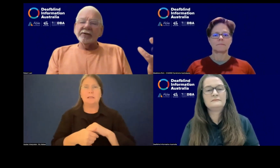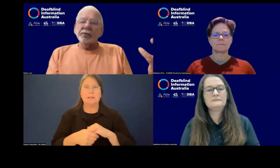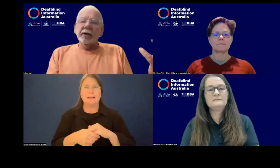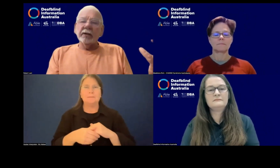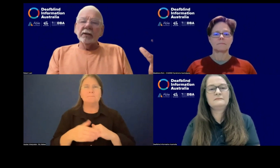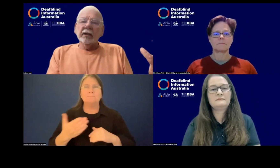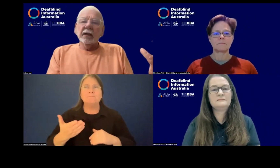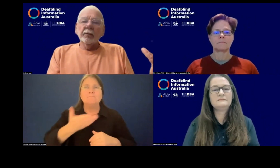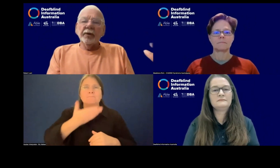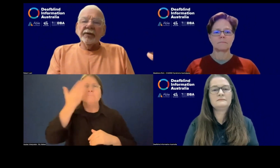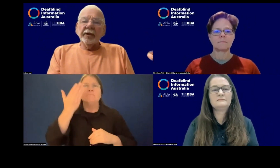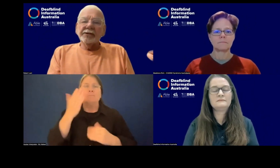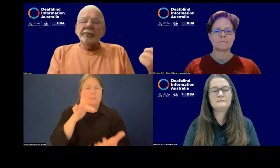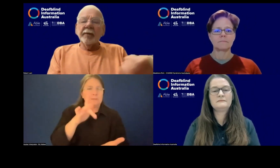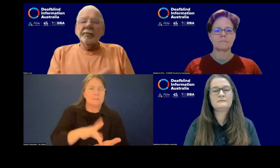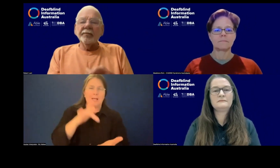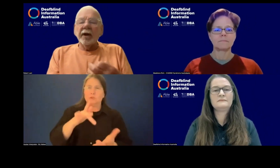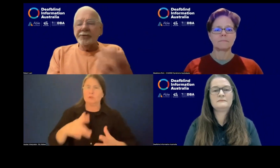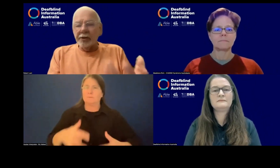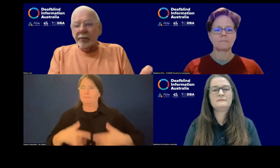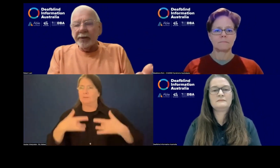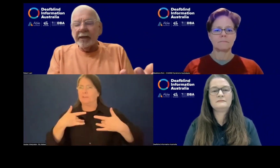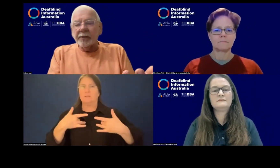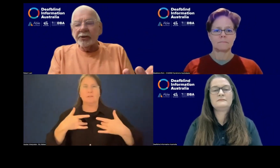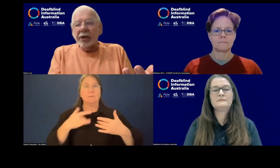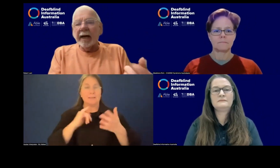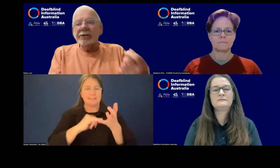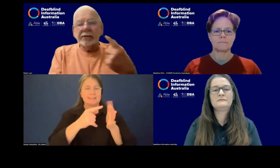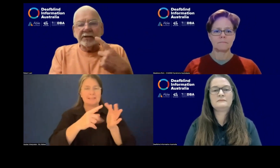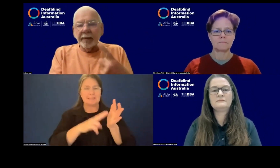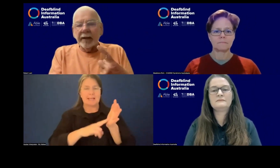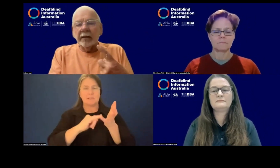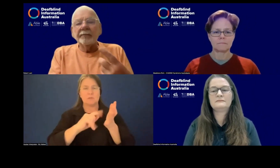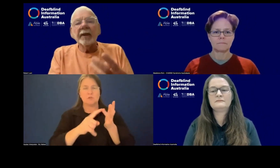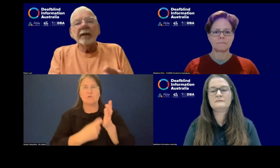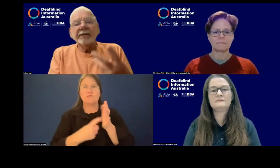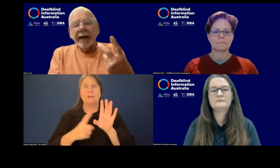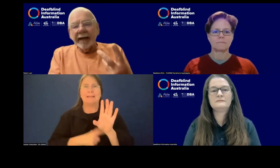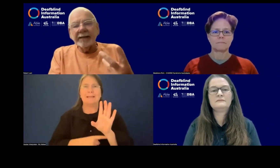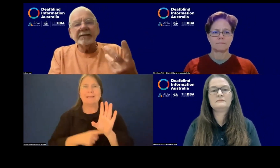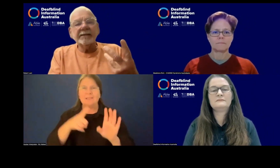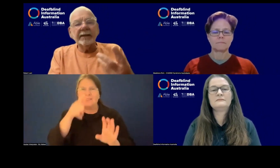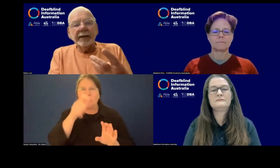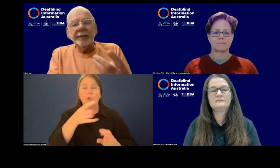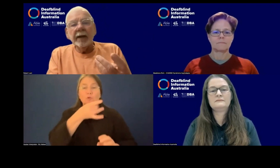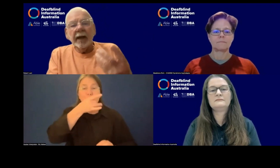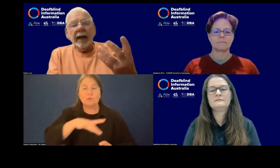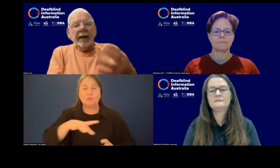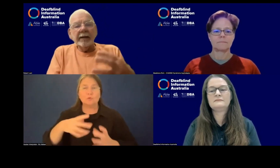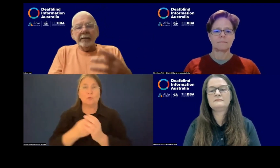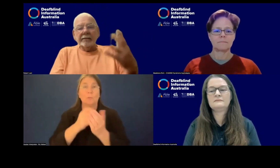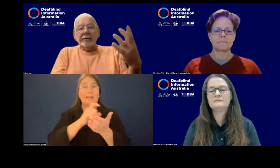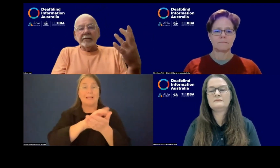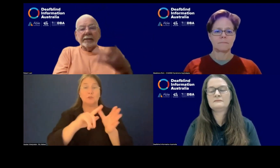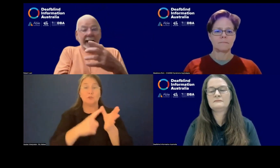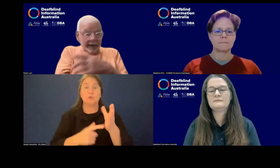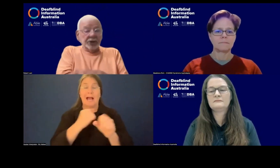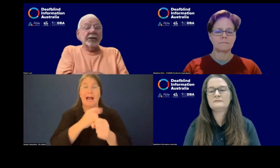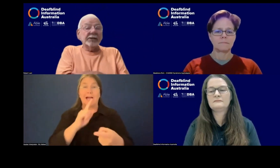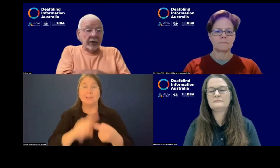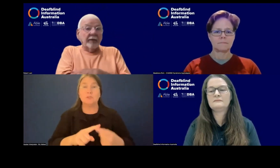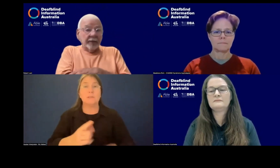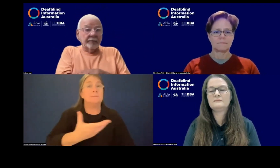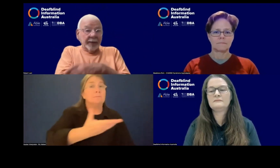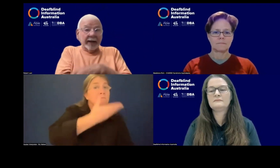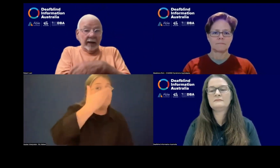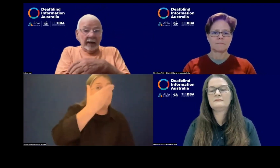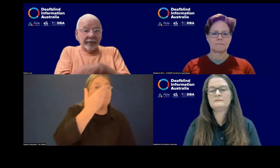as well, certainly with kids with CHARGE, smell, taste and touch is often better, if